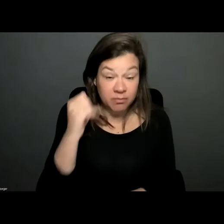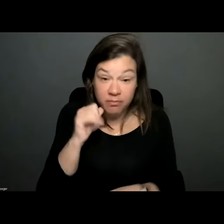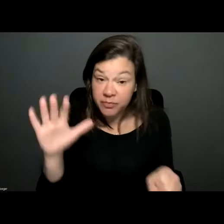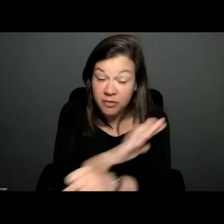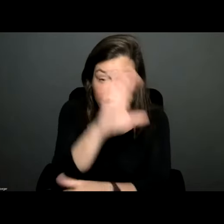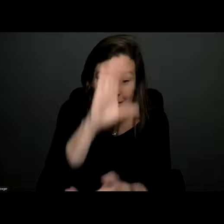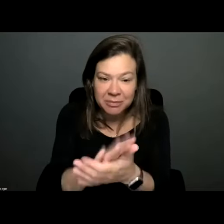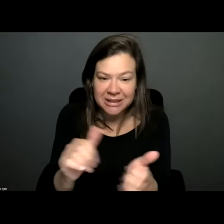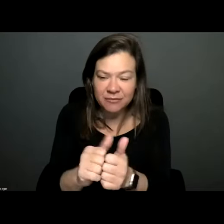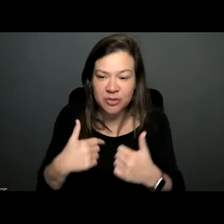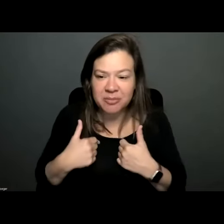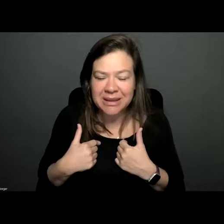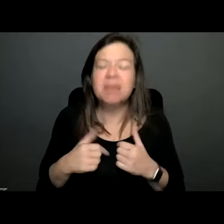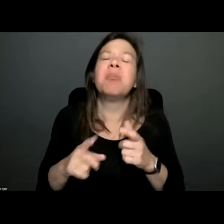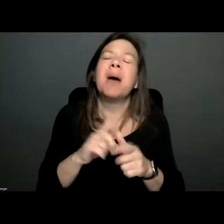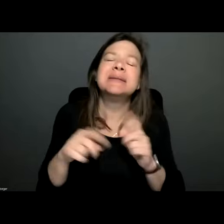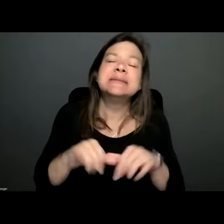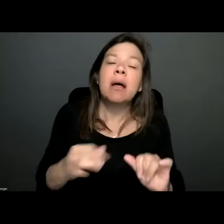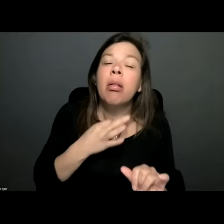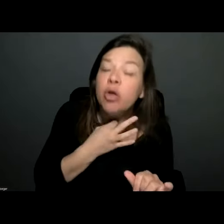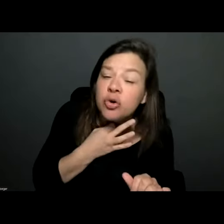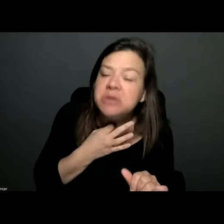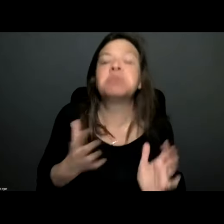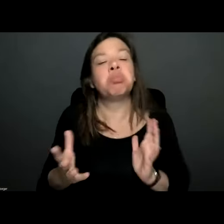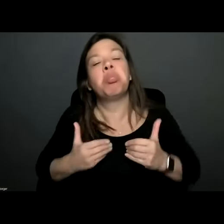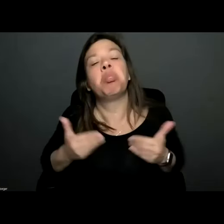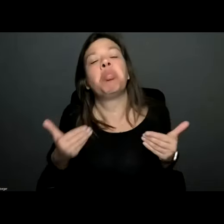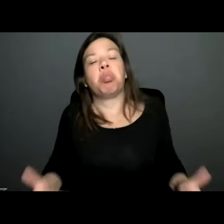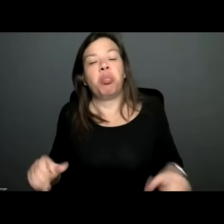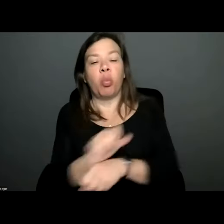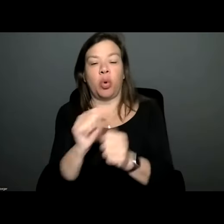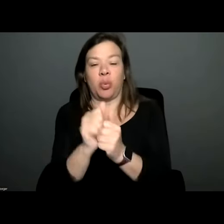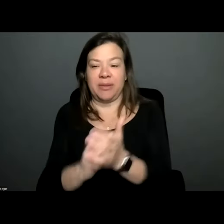were at least curious, you know? And I think for me, one of the things